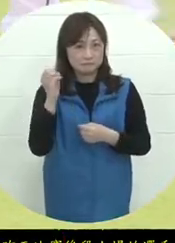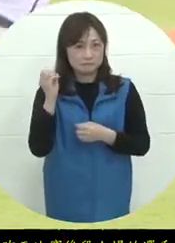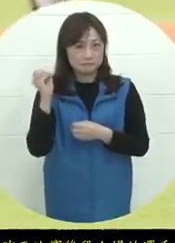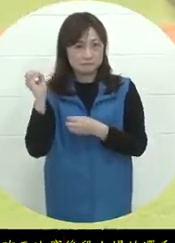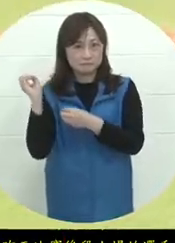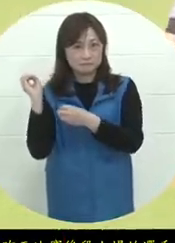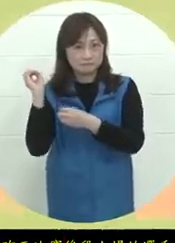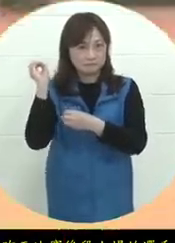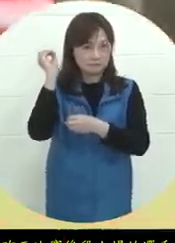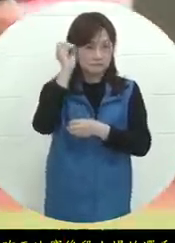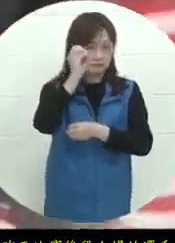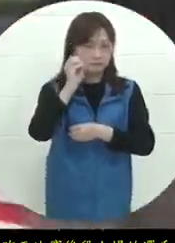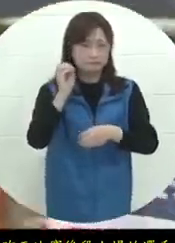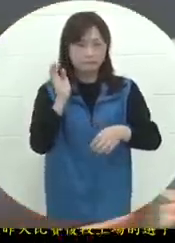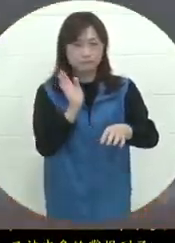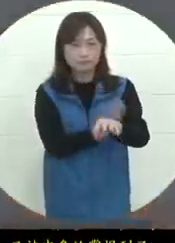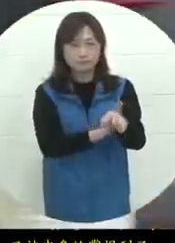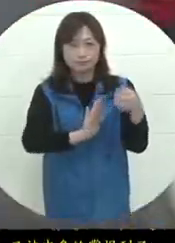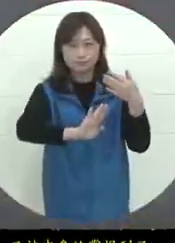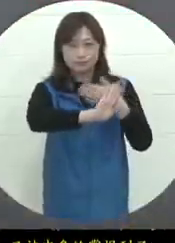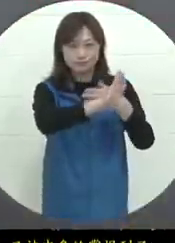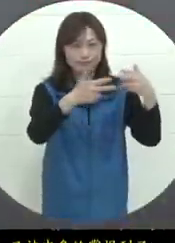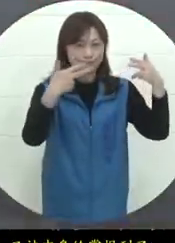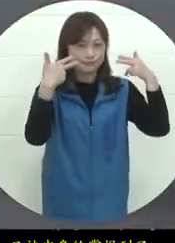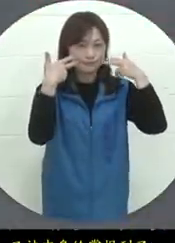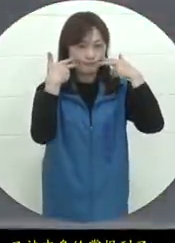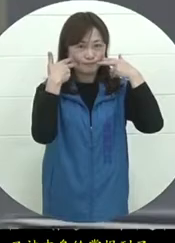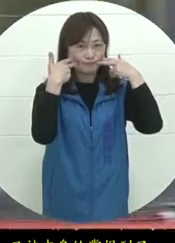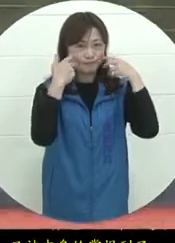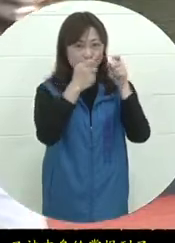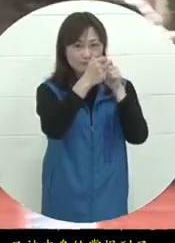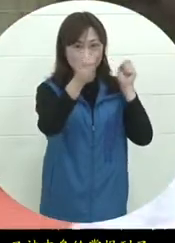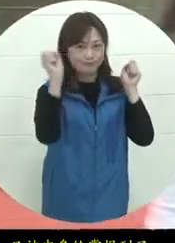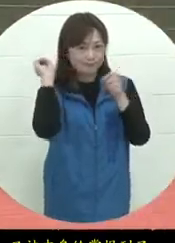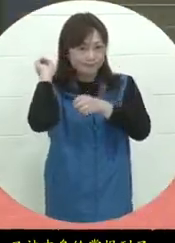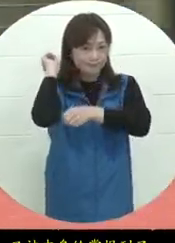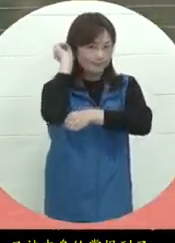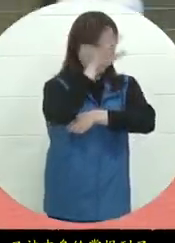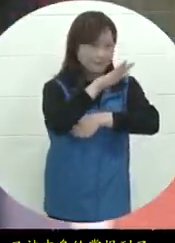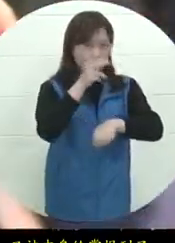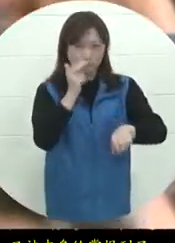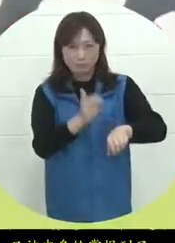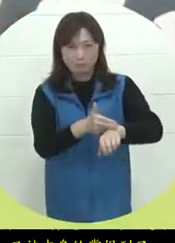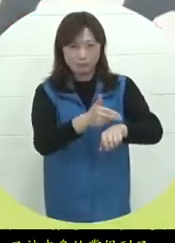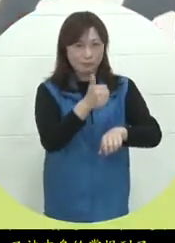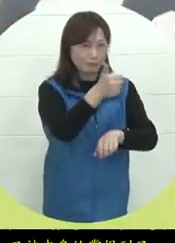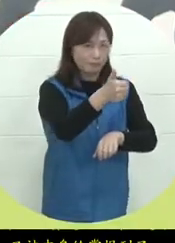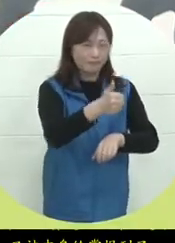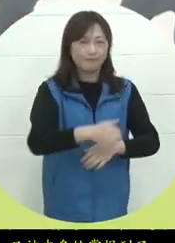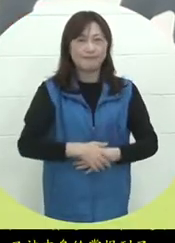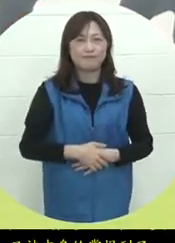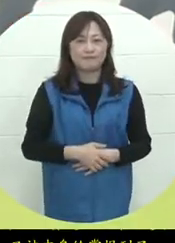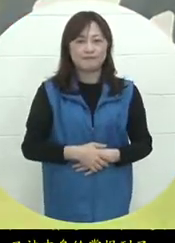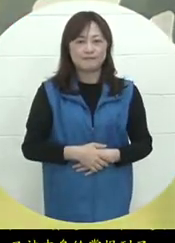Wow, the beast on the left showed a wonderful long pass and beautiful skill. Wait a minute and watch a replay of the slow motion.